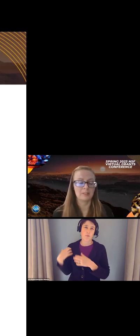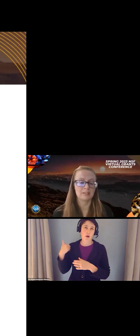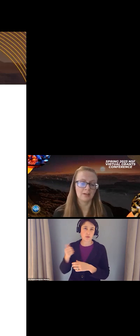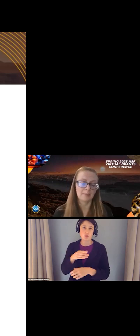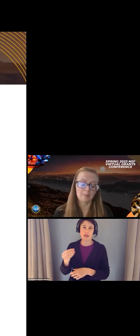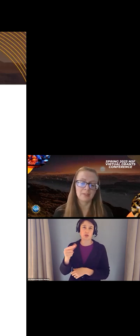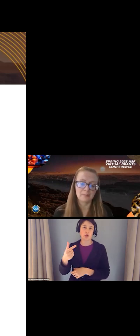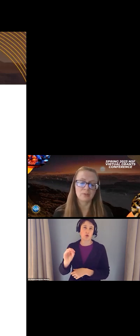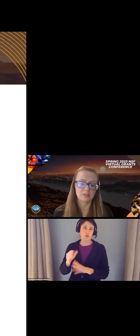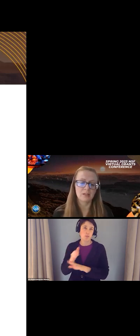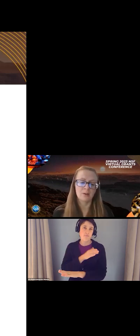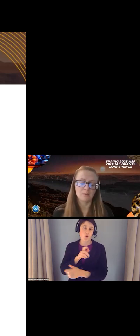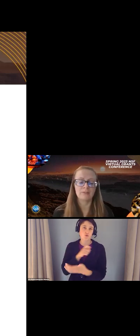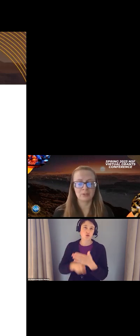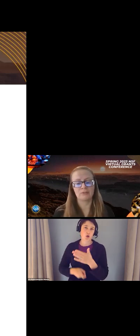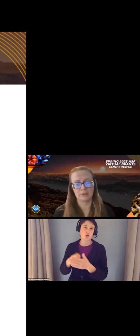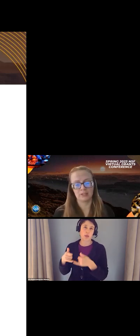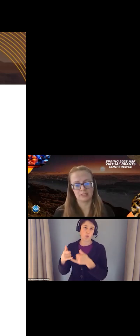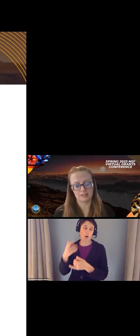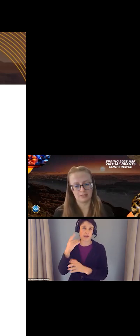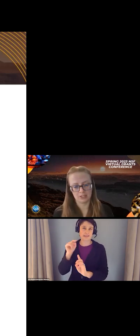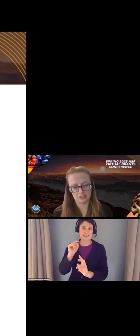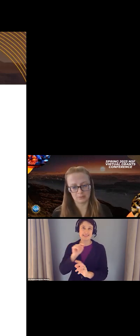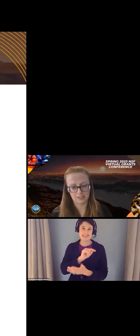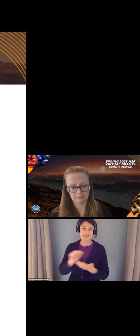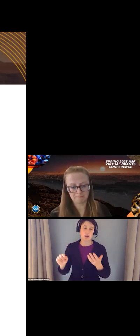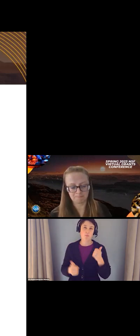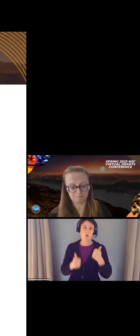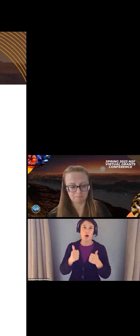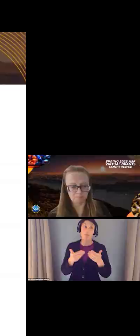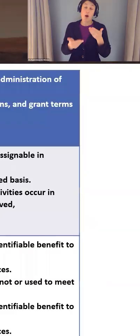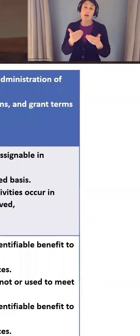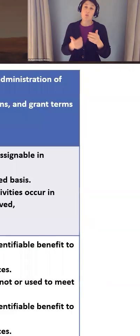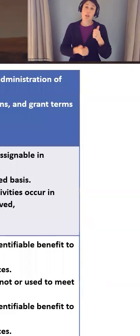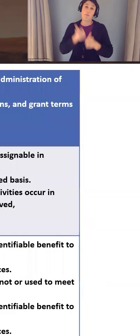because they are probably the most -- one of the most frequently disallowed costs we see.